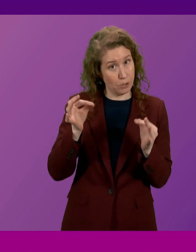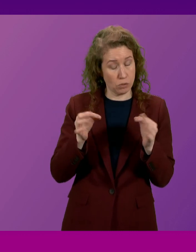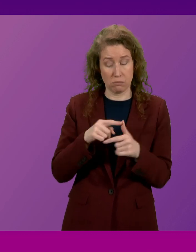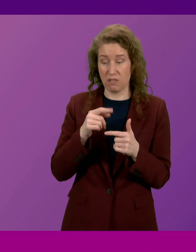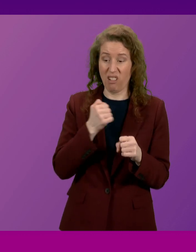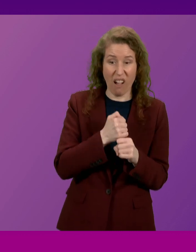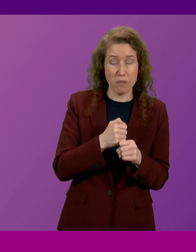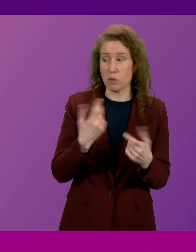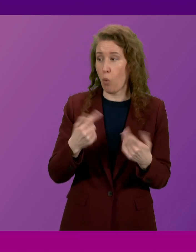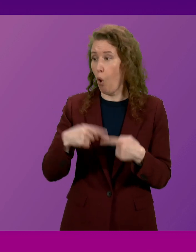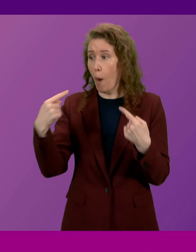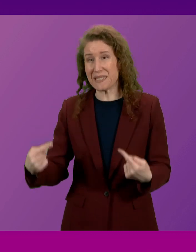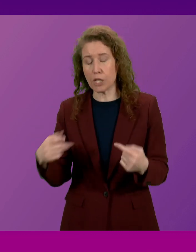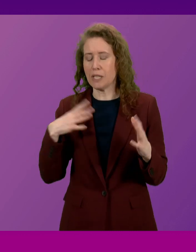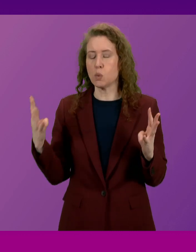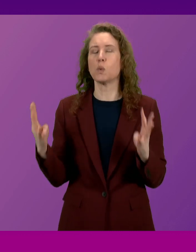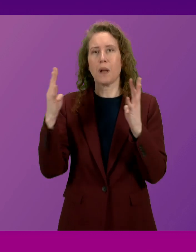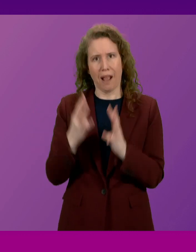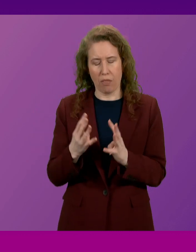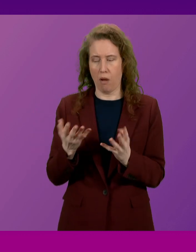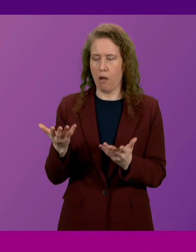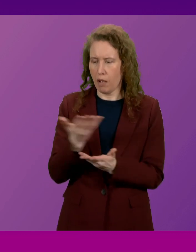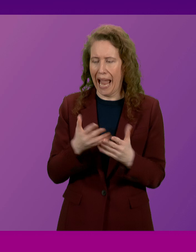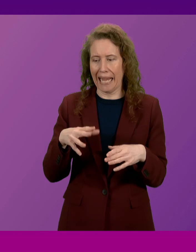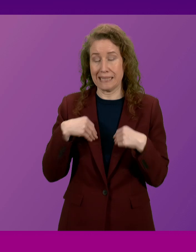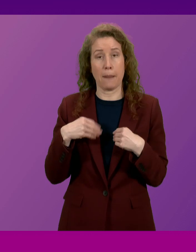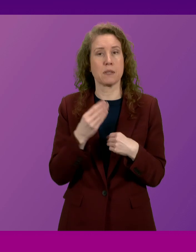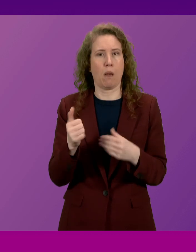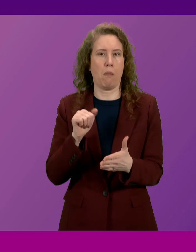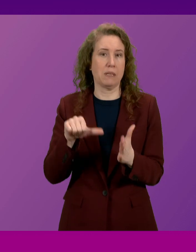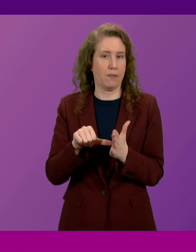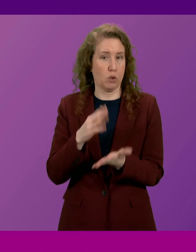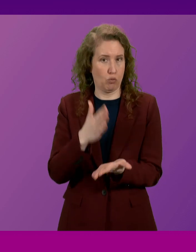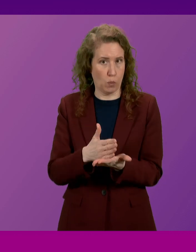and the Opposition need to come together and accept some fundamental truths. Their inaction